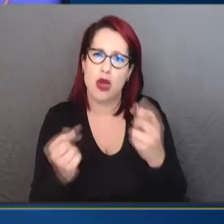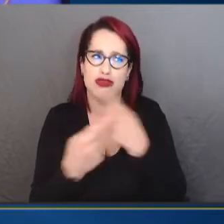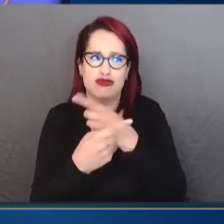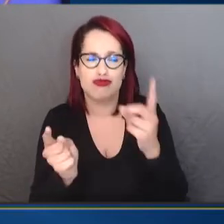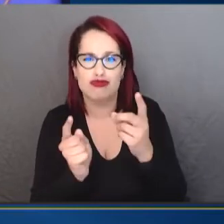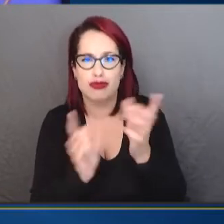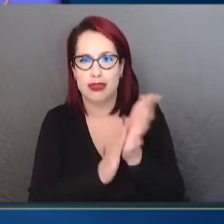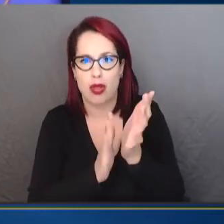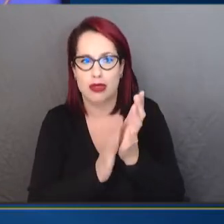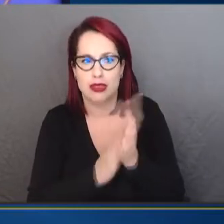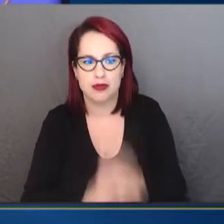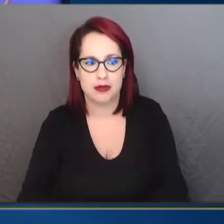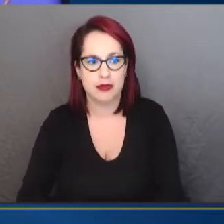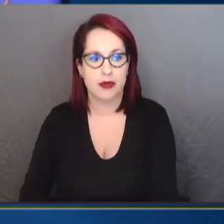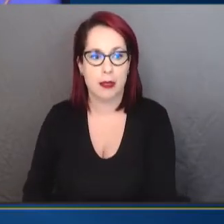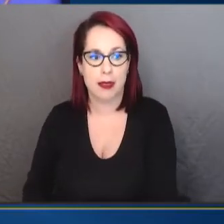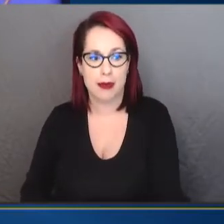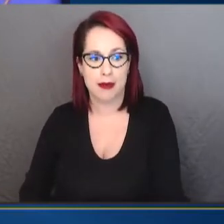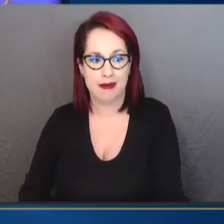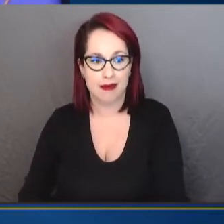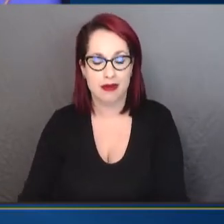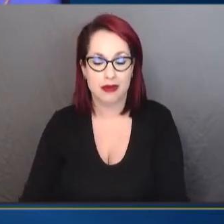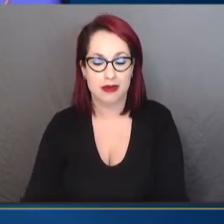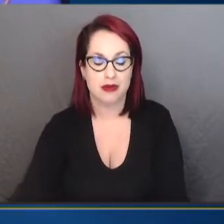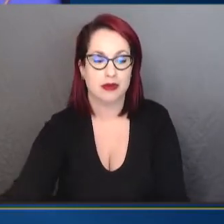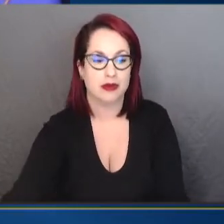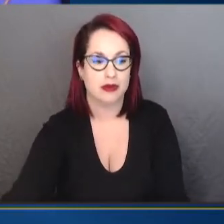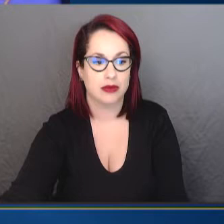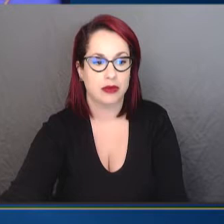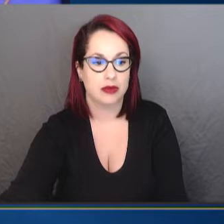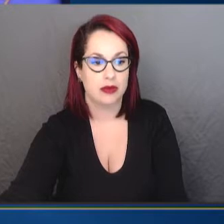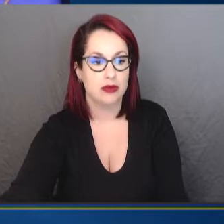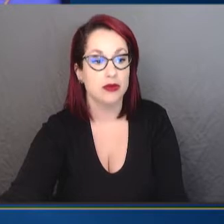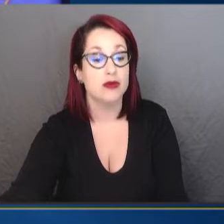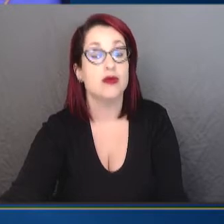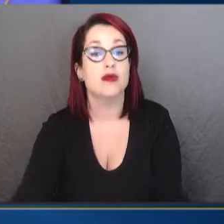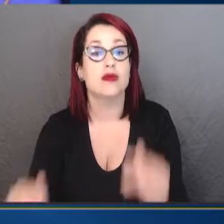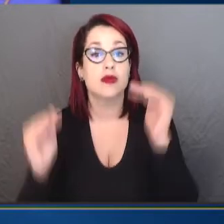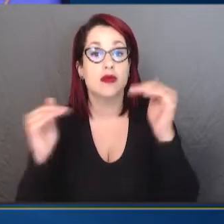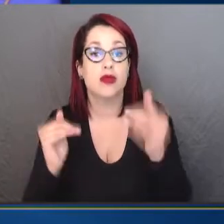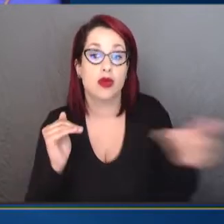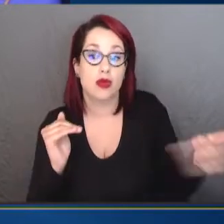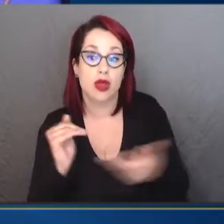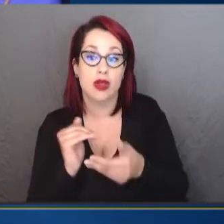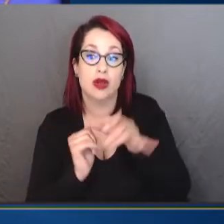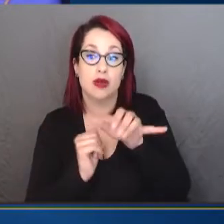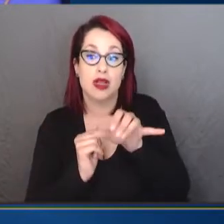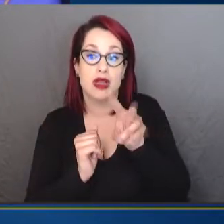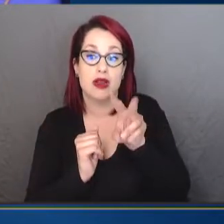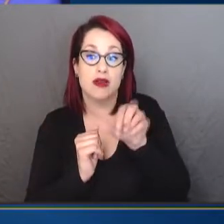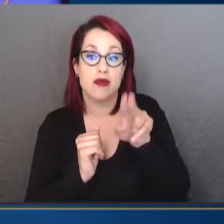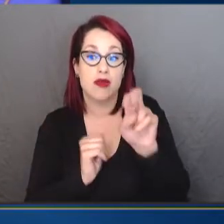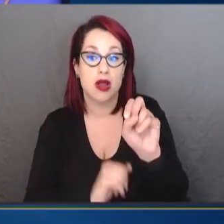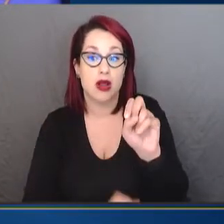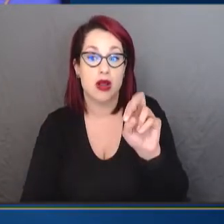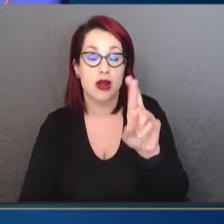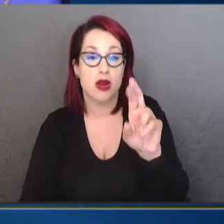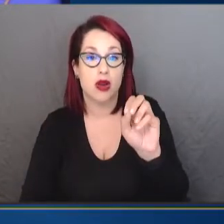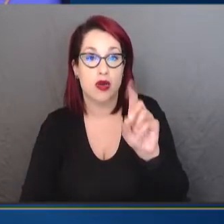Marvin Figueroa: Now let me welcome Yvonne Rodriguez, the founder of Egality Sciences.